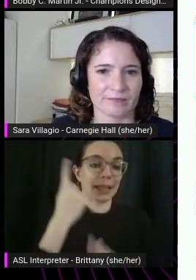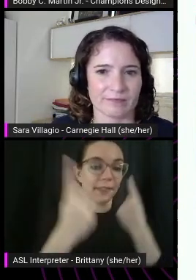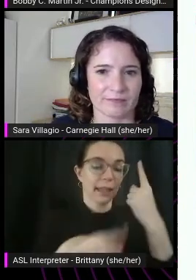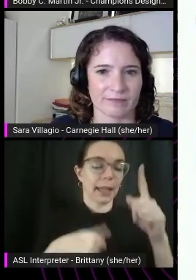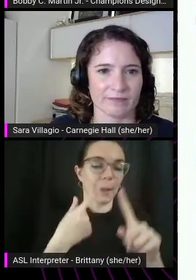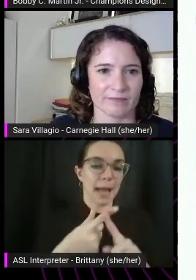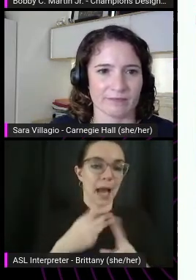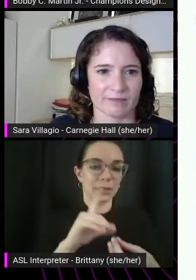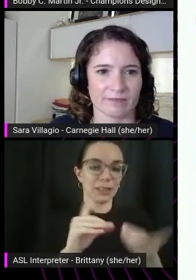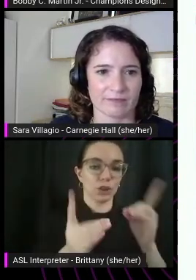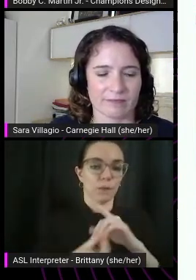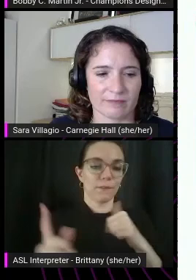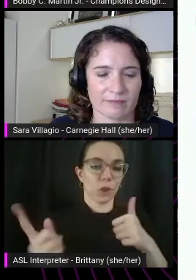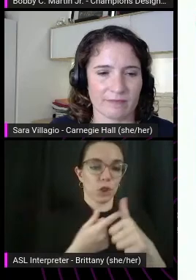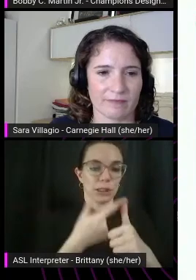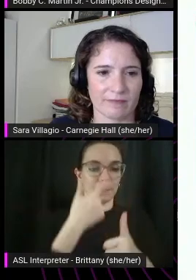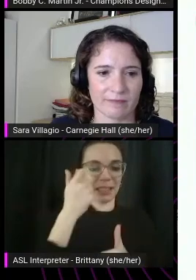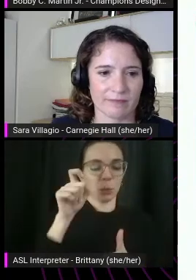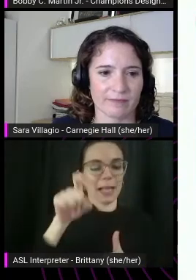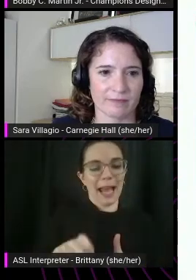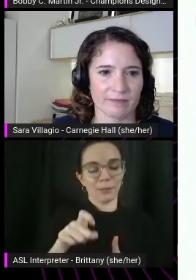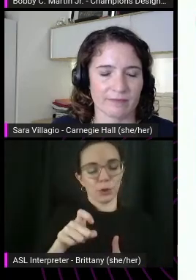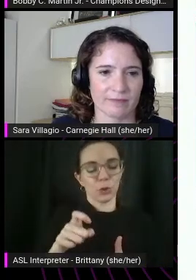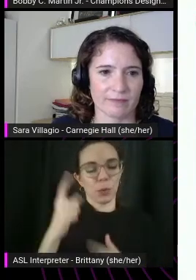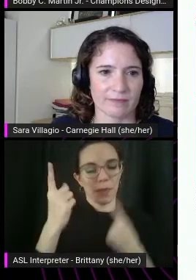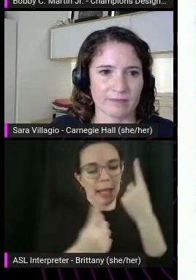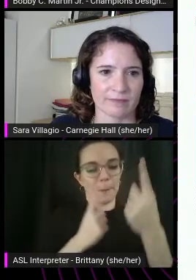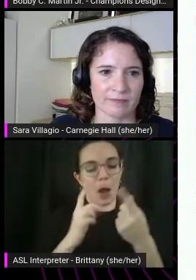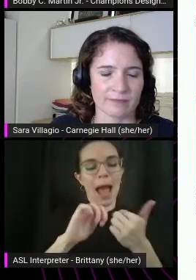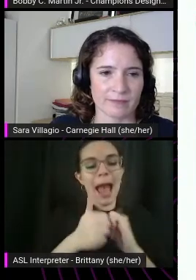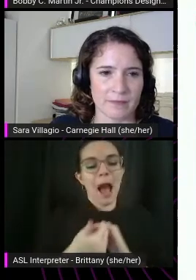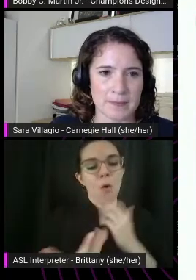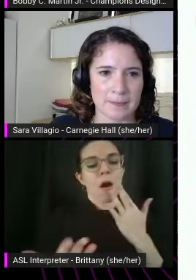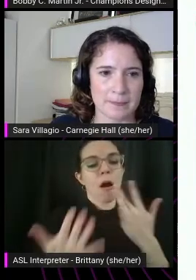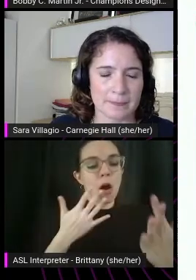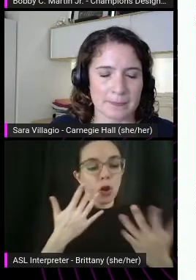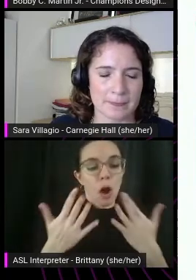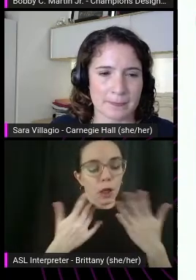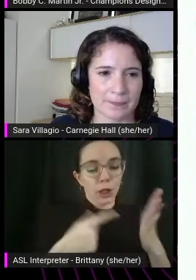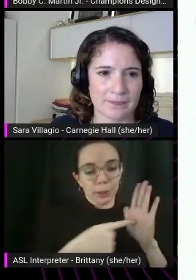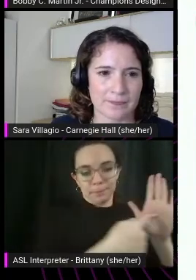have to think about the way that color comes across on different screens,